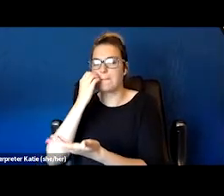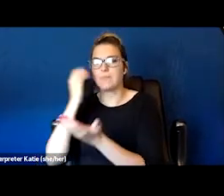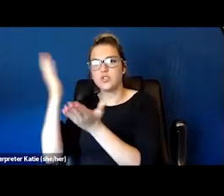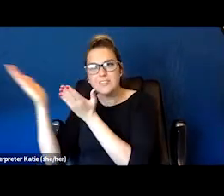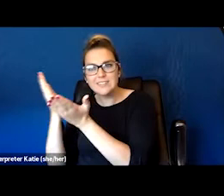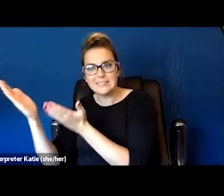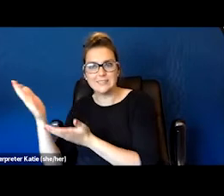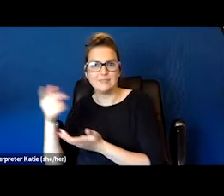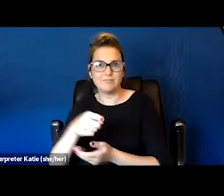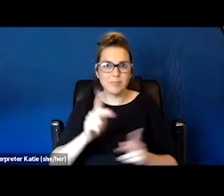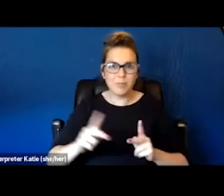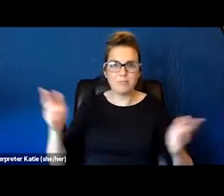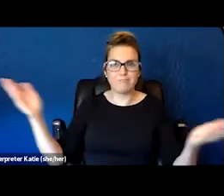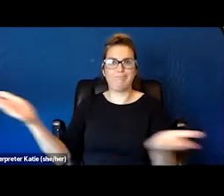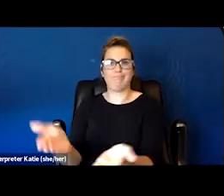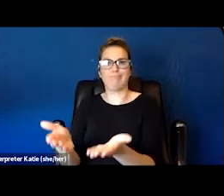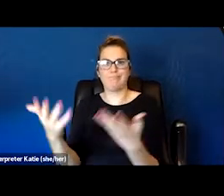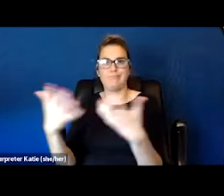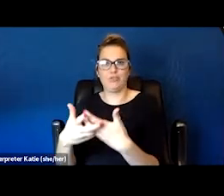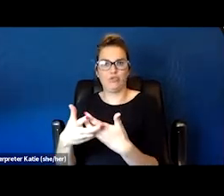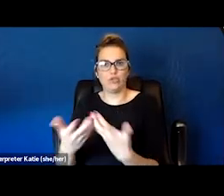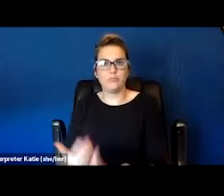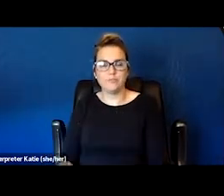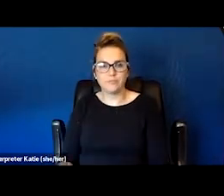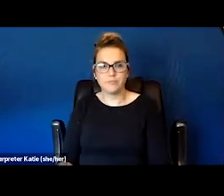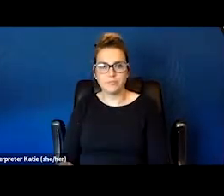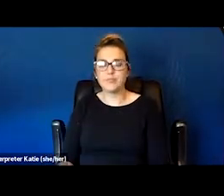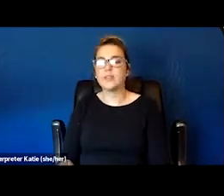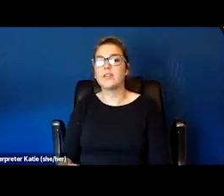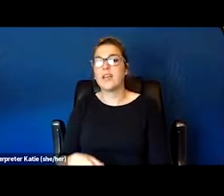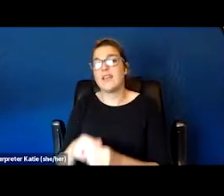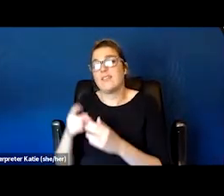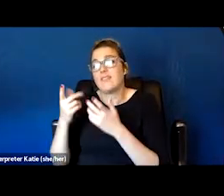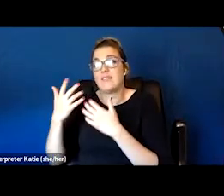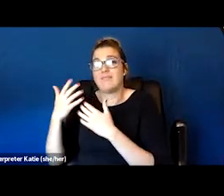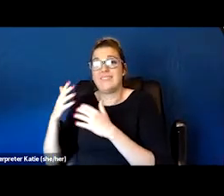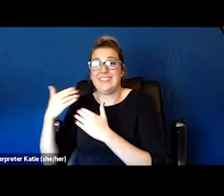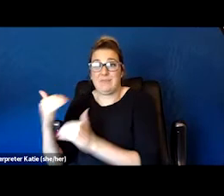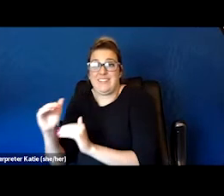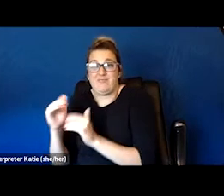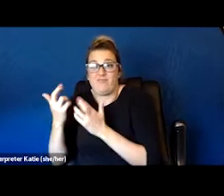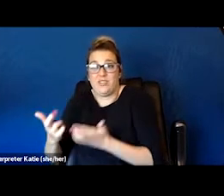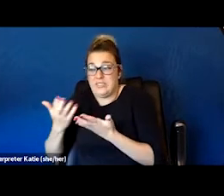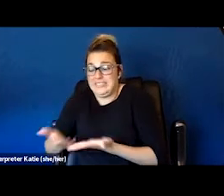Which in turn then is maximizing the limited resources that a community collectively has to help people.